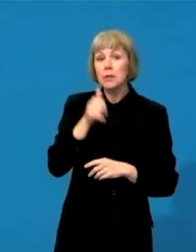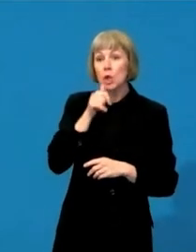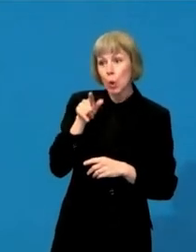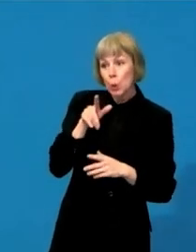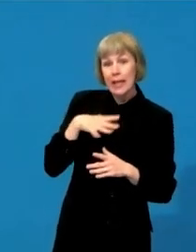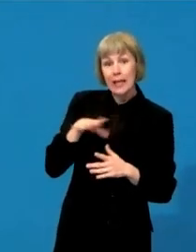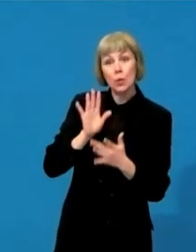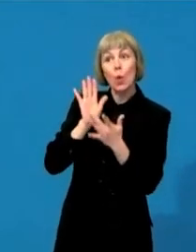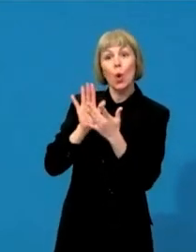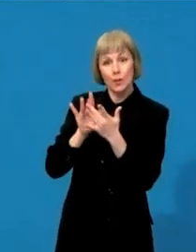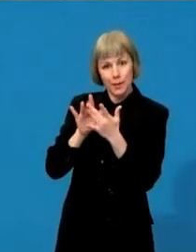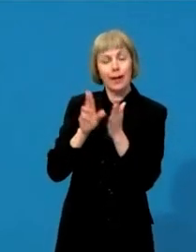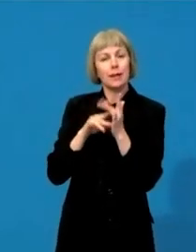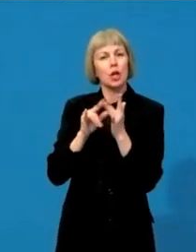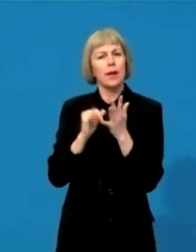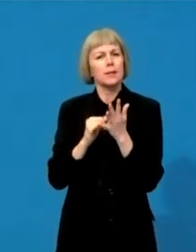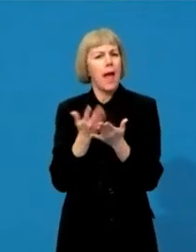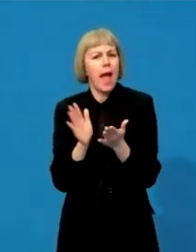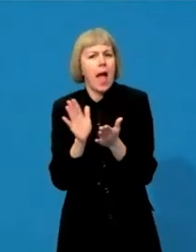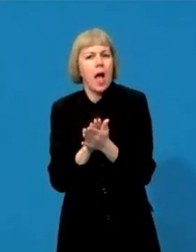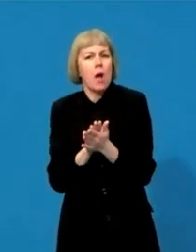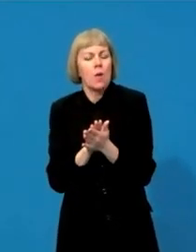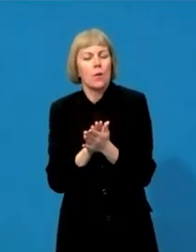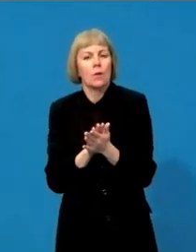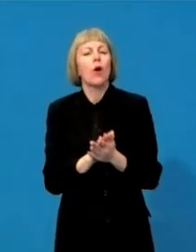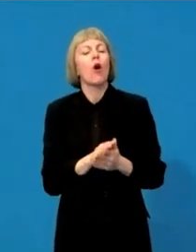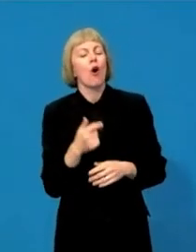How do you normally do that? I normally just ring the office.